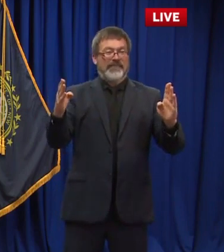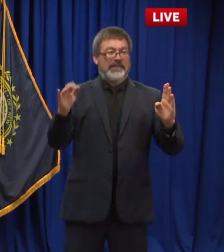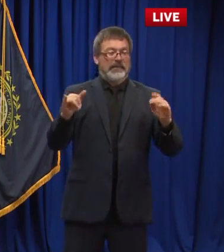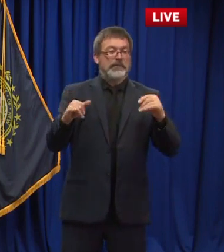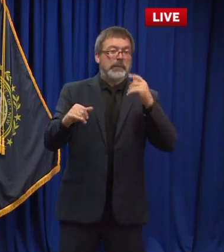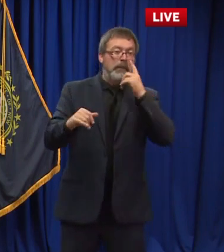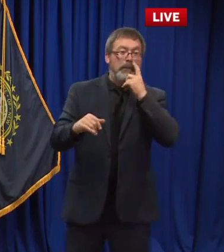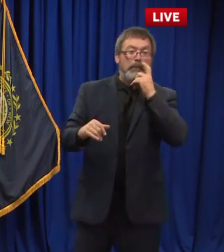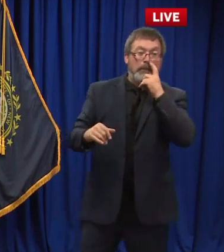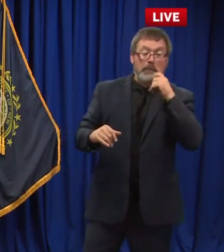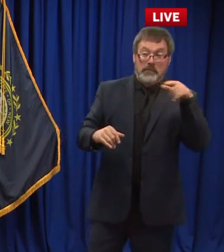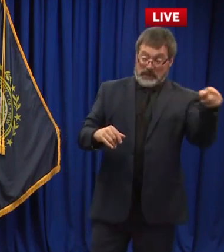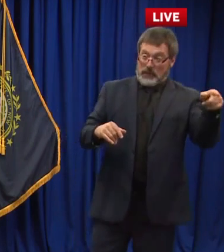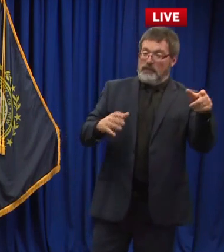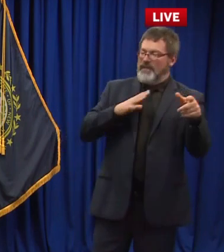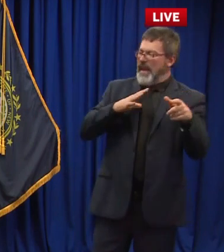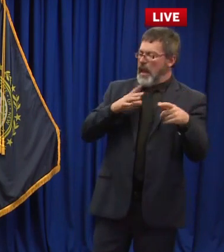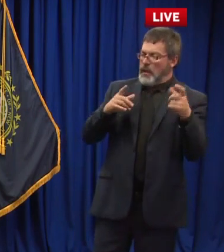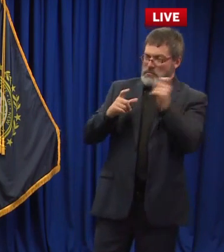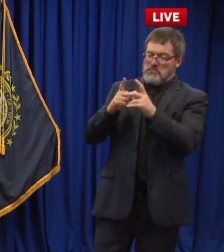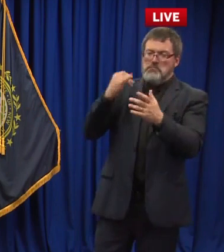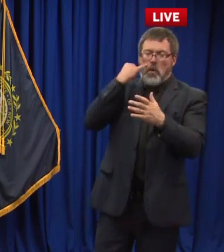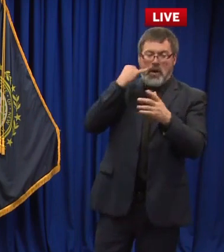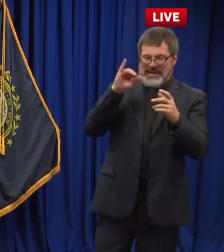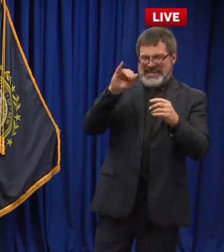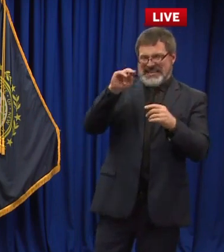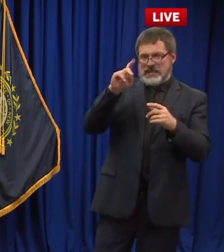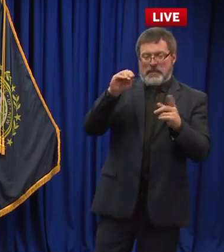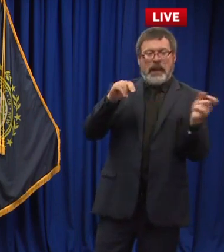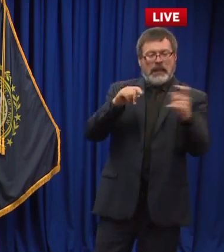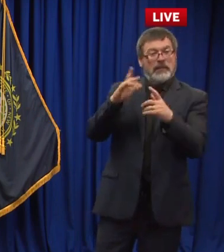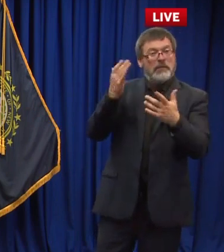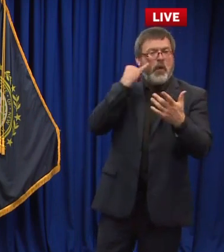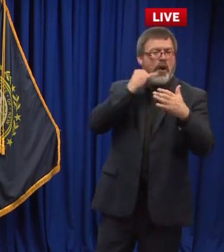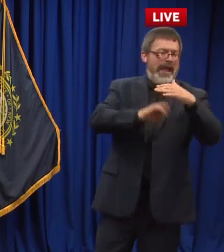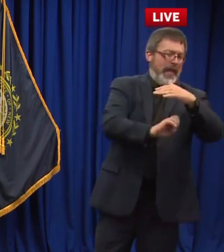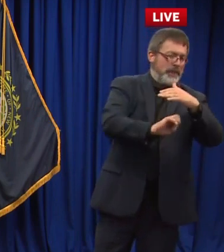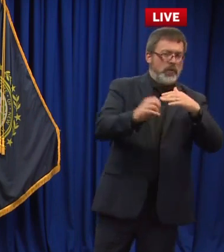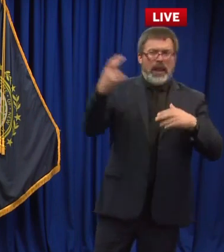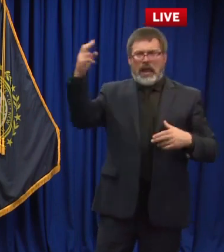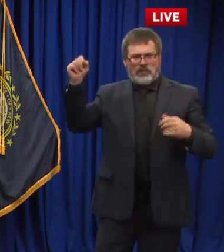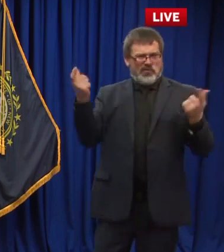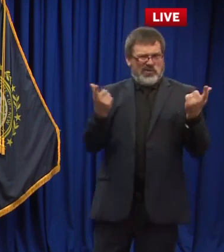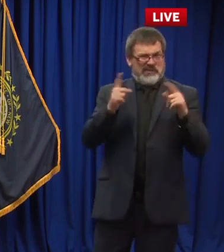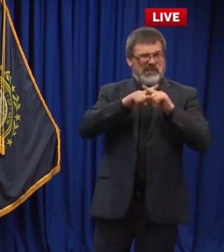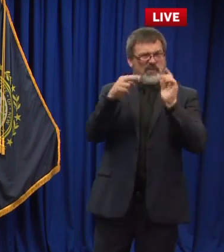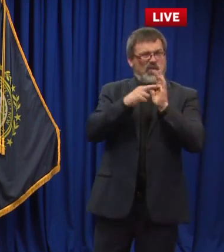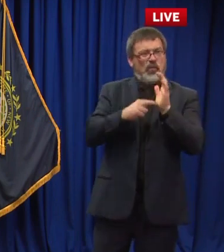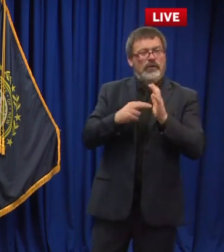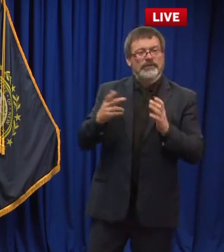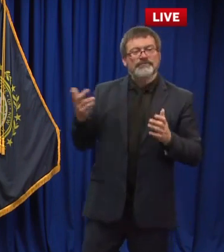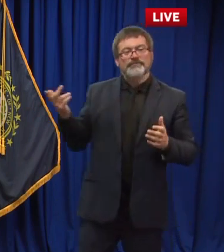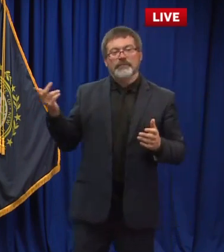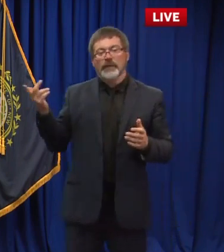ARE THERE DIFFERENCES BETWEEN LITTLE ONES IN HIGH SCHOOLS? WE DON’T DISCERN.